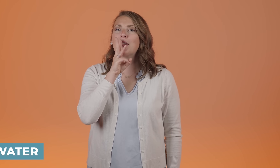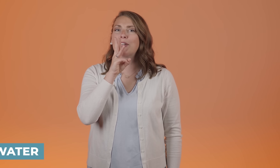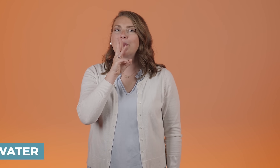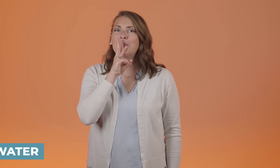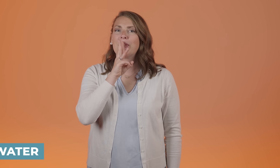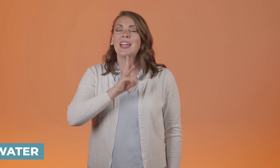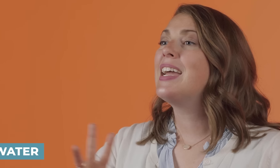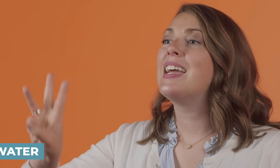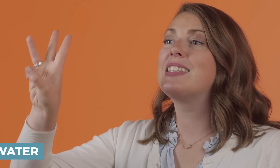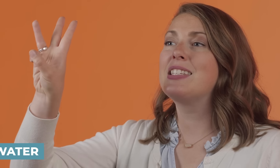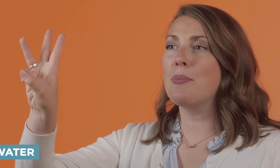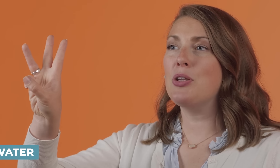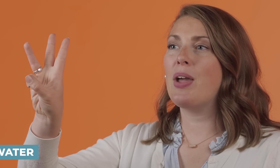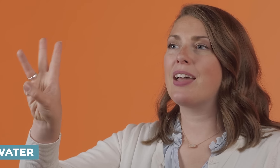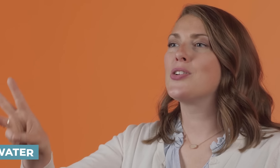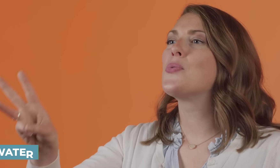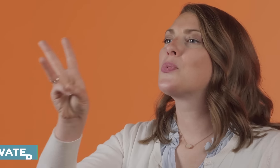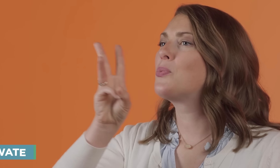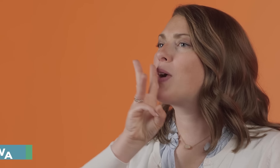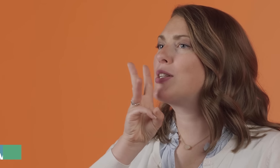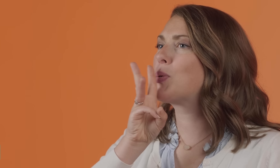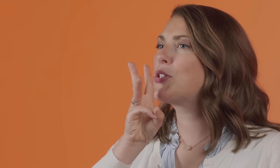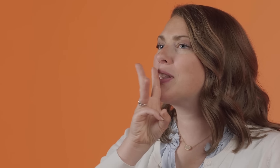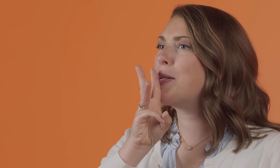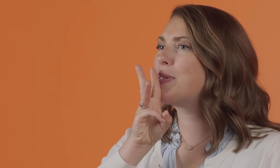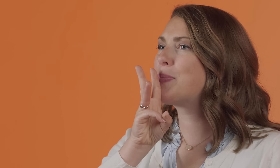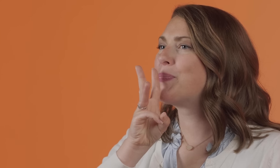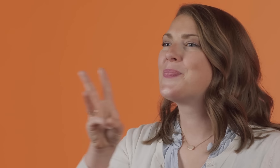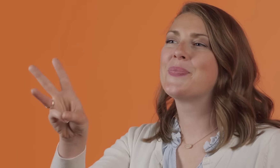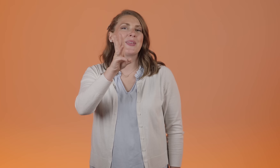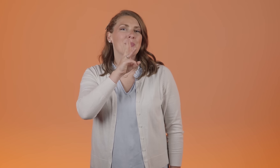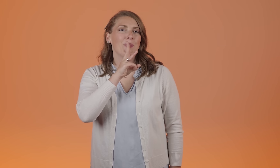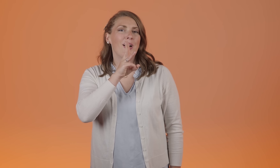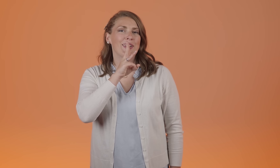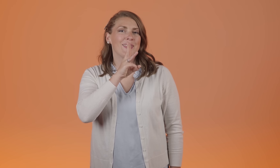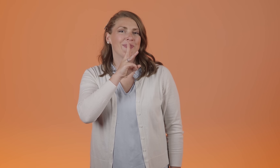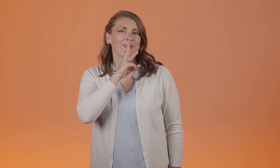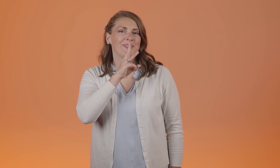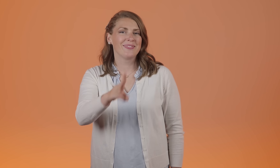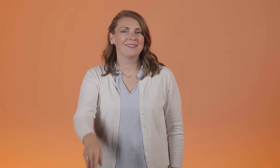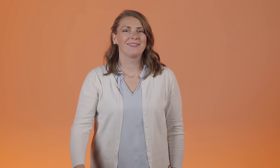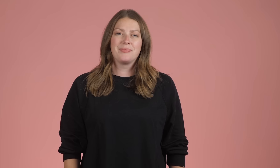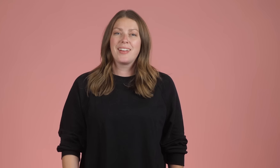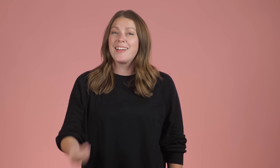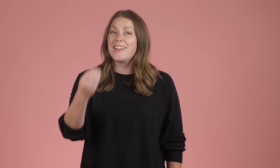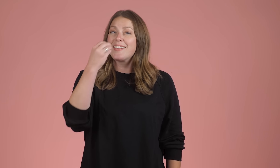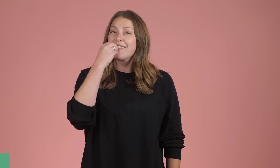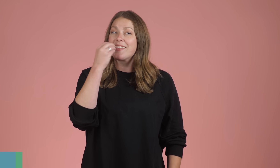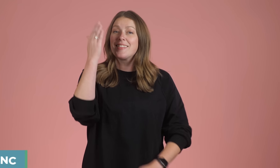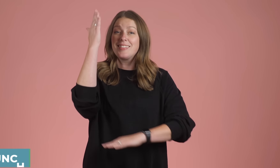Water. It's a w hand right towards your lips. Water.